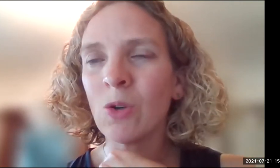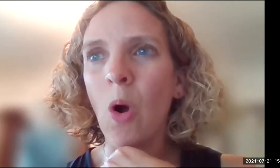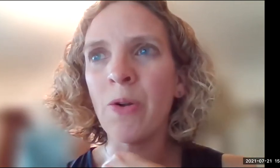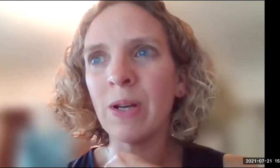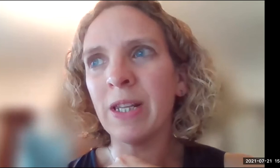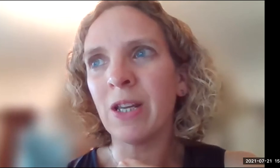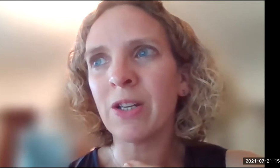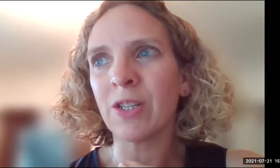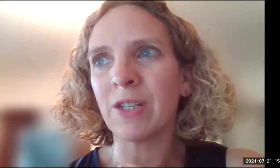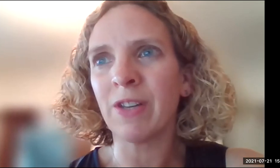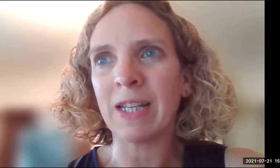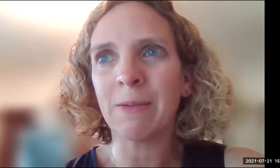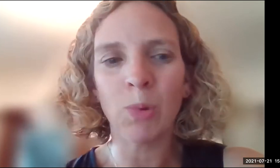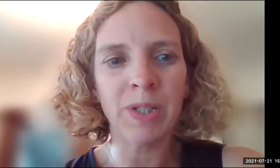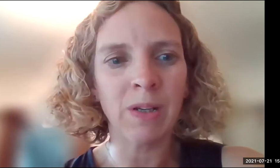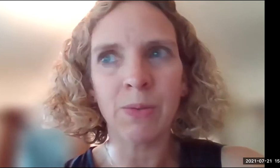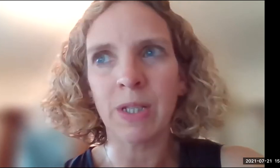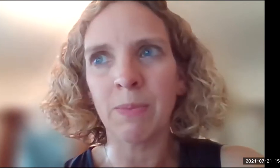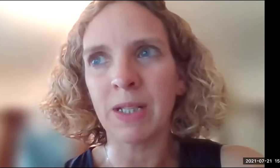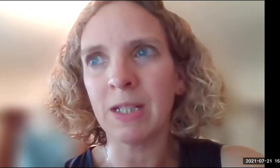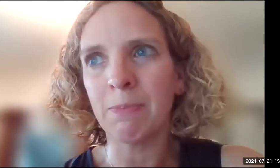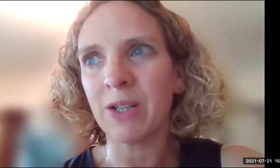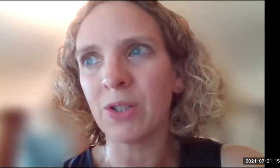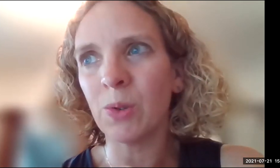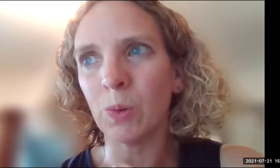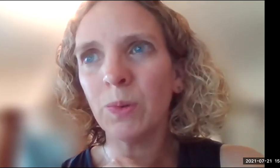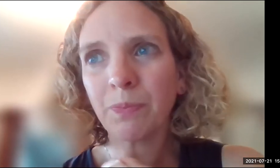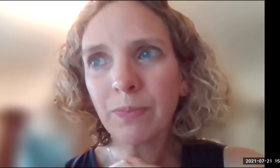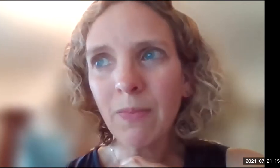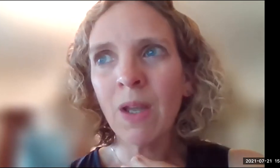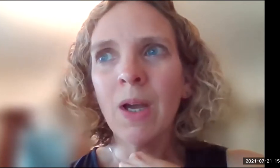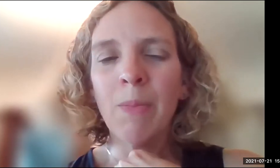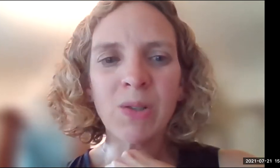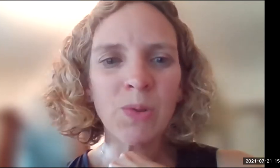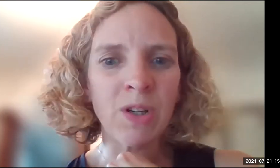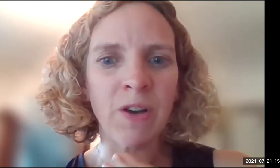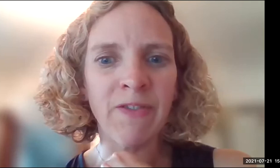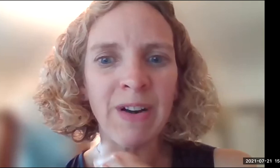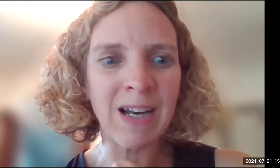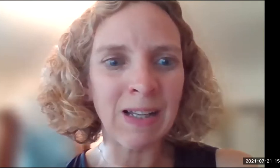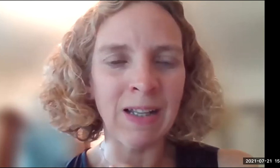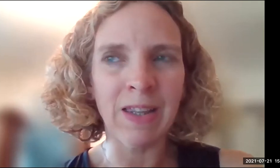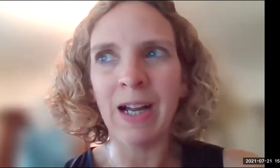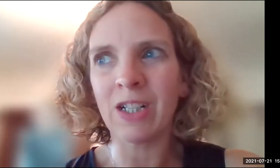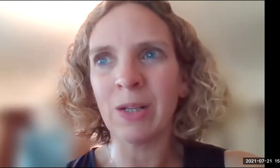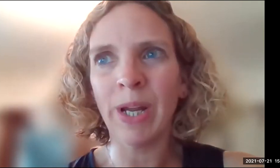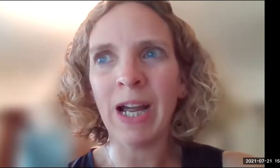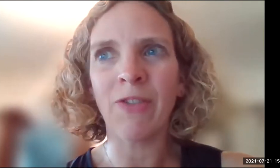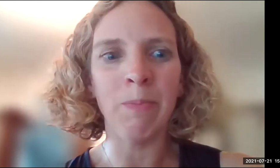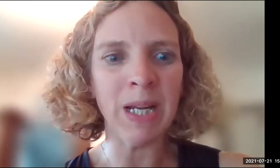with disabilities. The second thing that I feel this session is highlighted is not only the urgency of